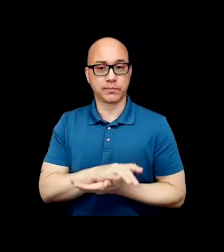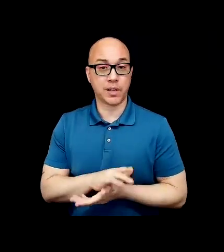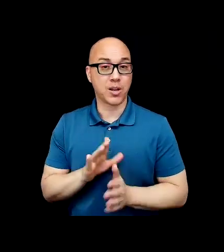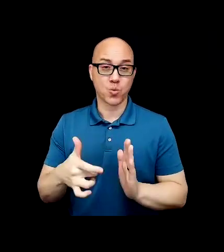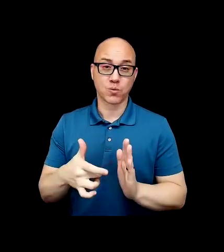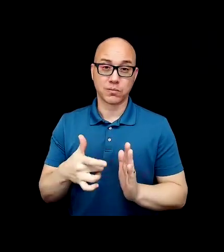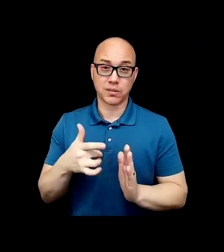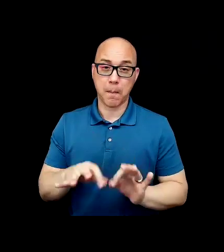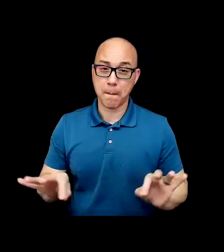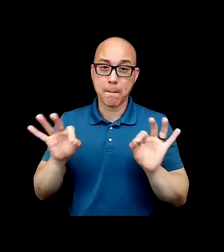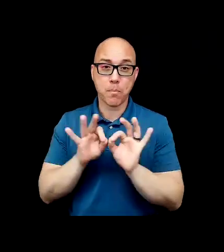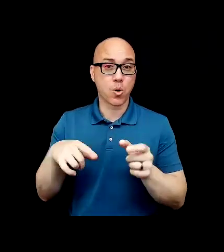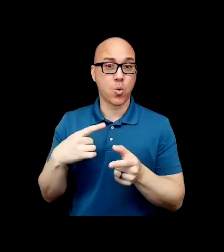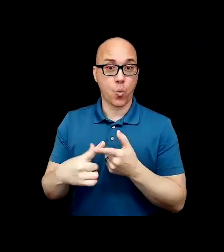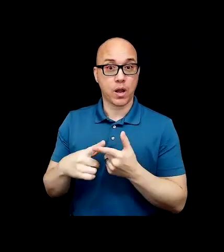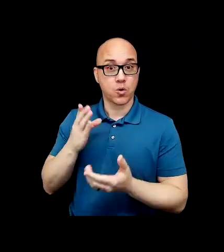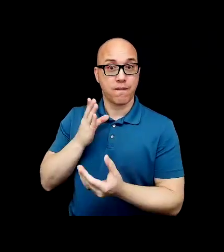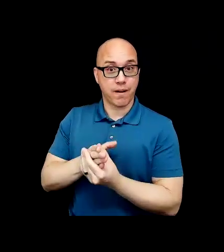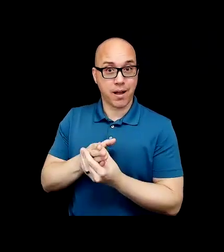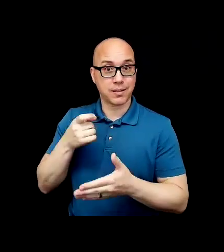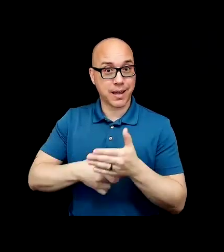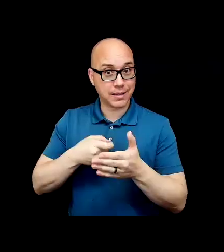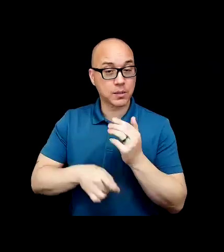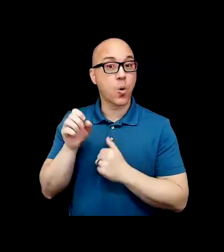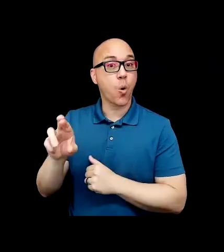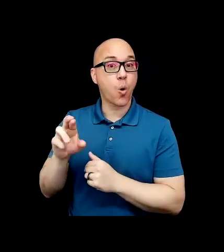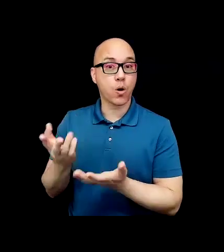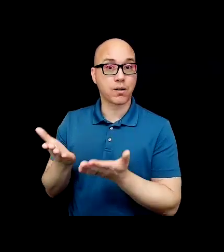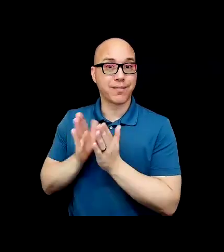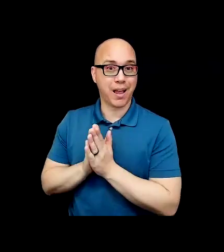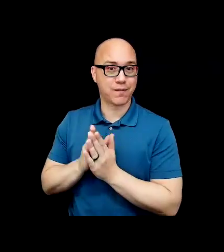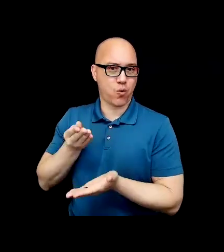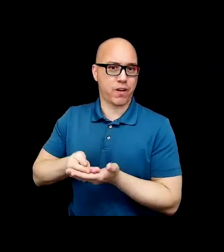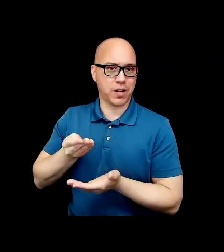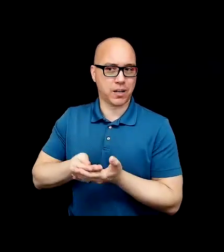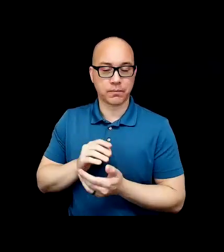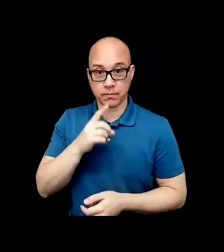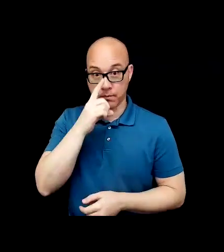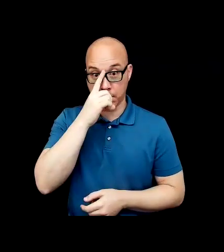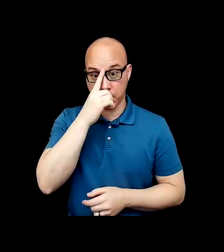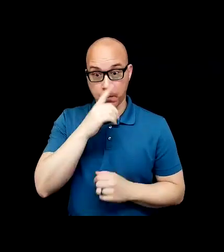and applying for funding. I have seen it where the Financial Statements and the bookkeeping were not